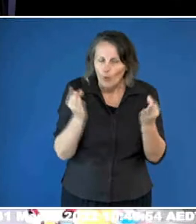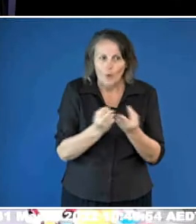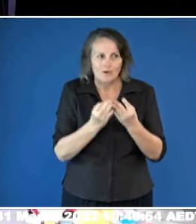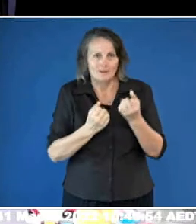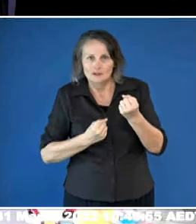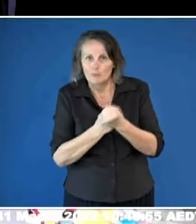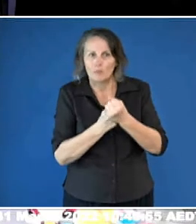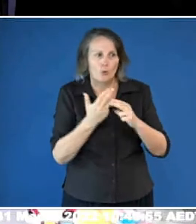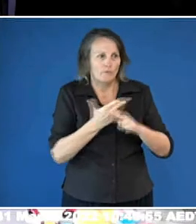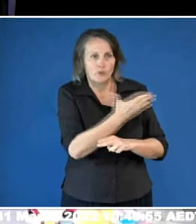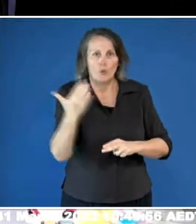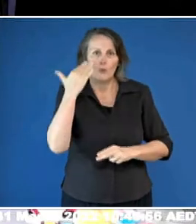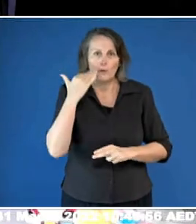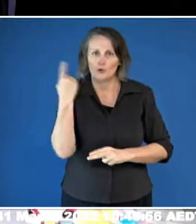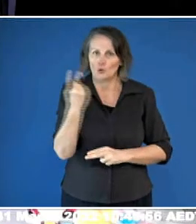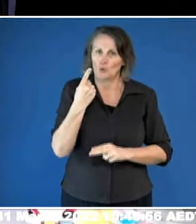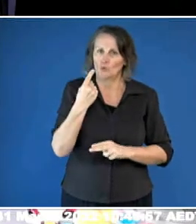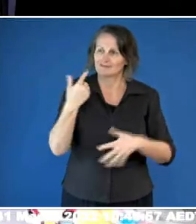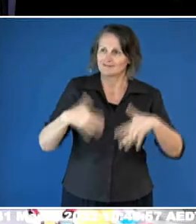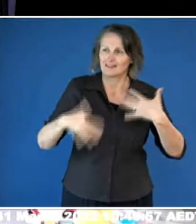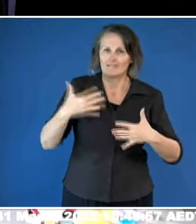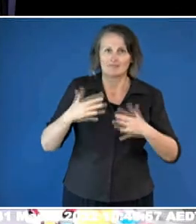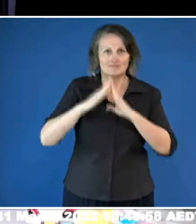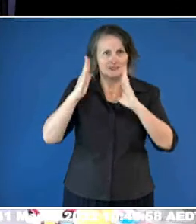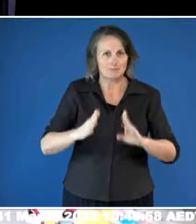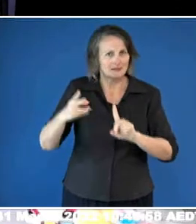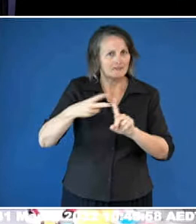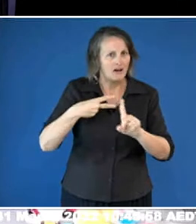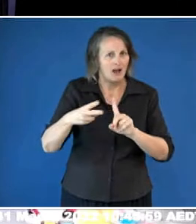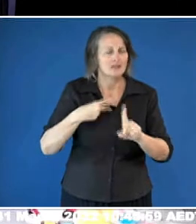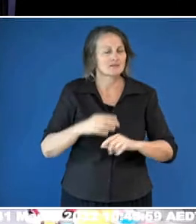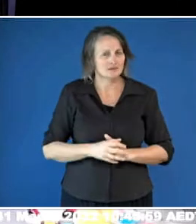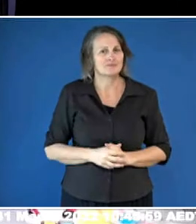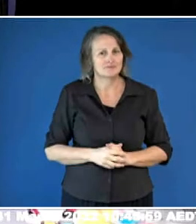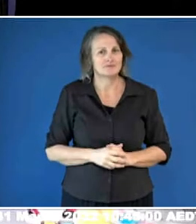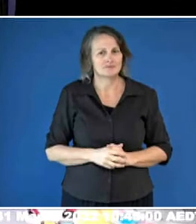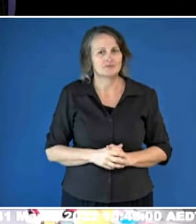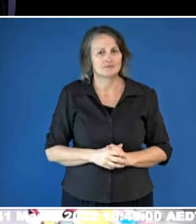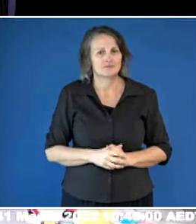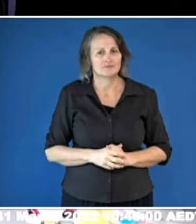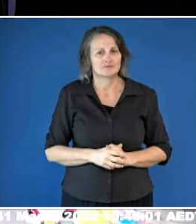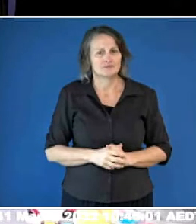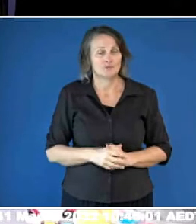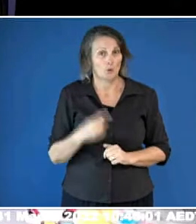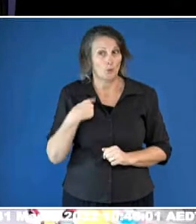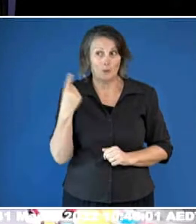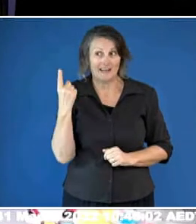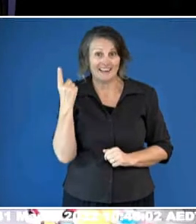domestic violence, but we are hearing that there is very little for women with